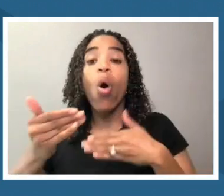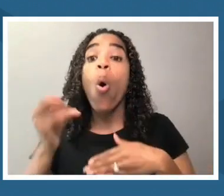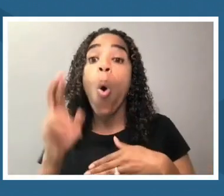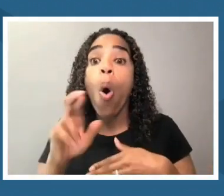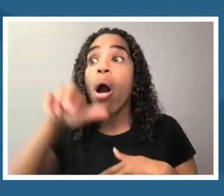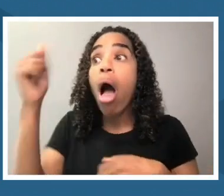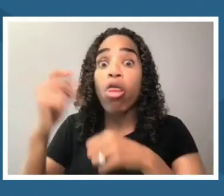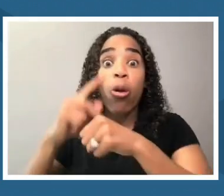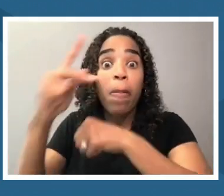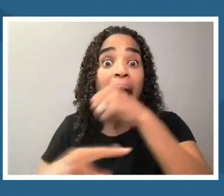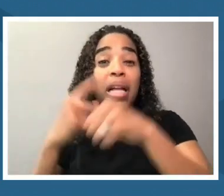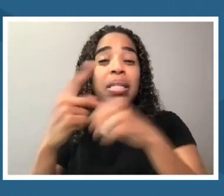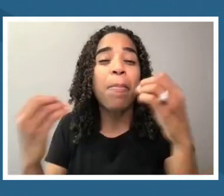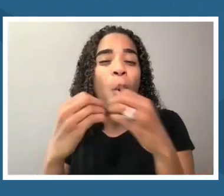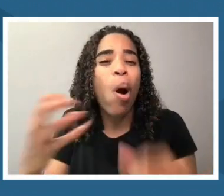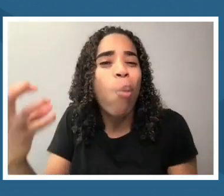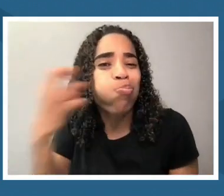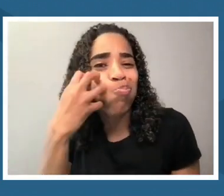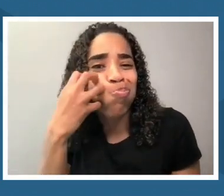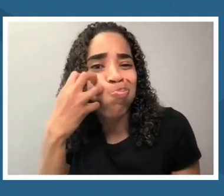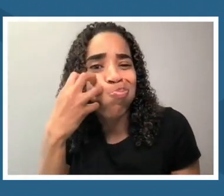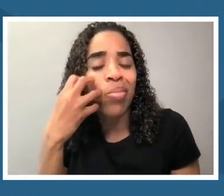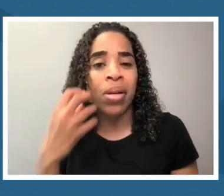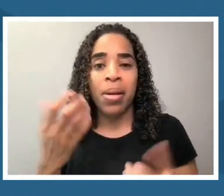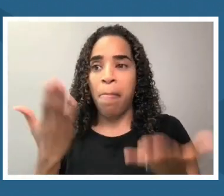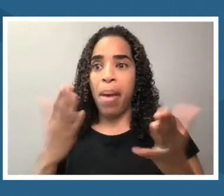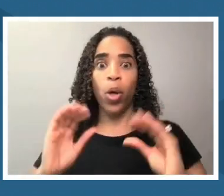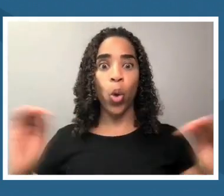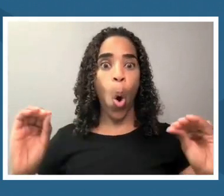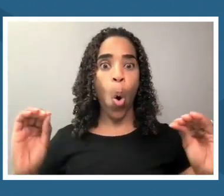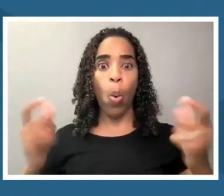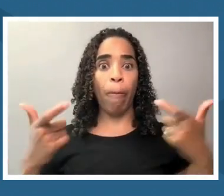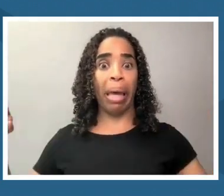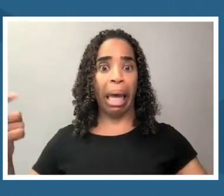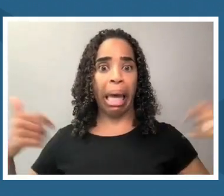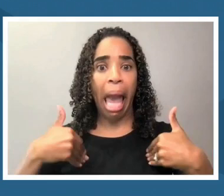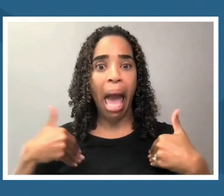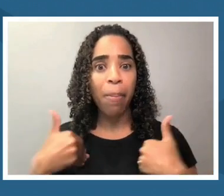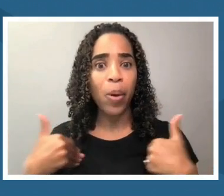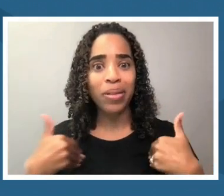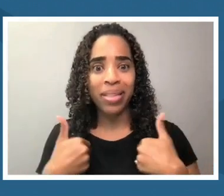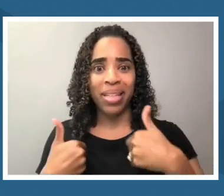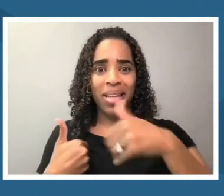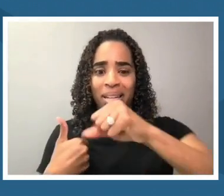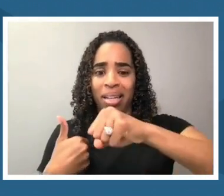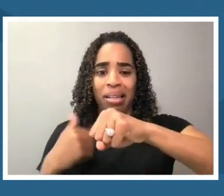large animals maybe there aren't any large animals because they can't uh